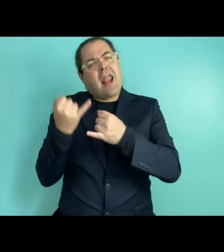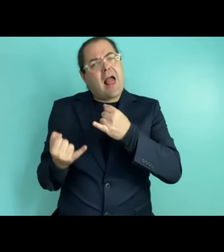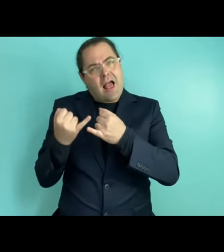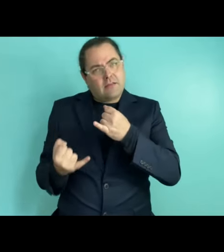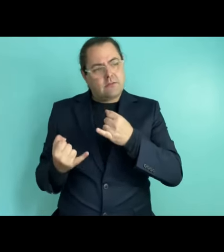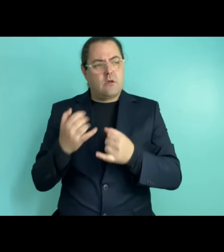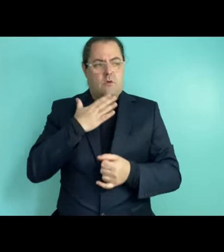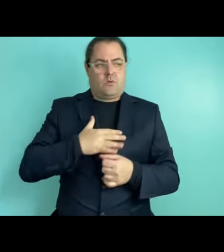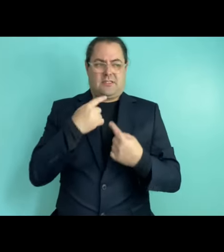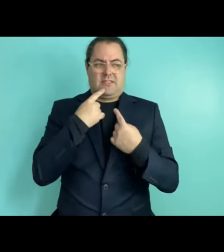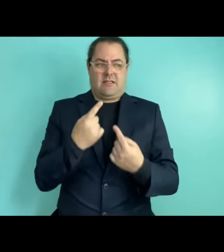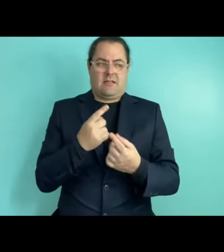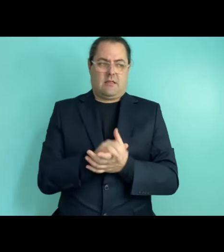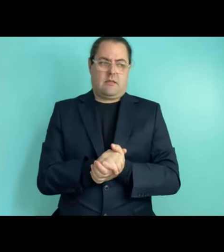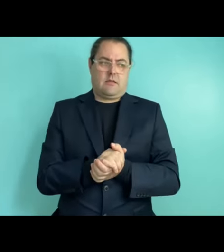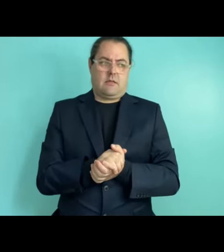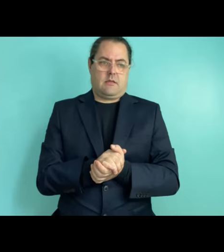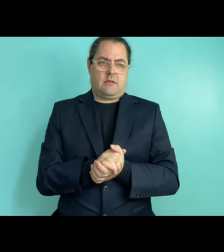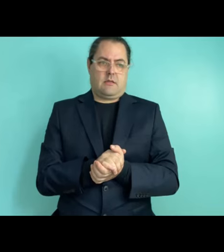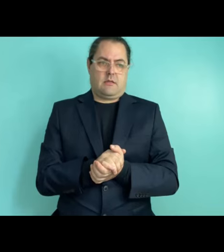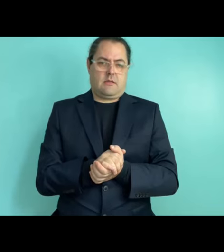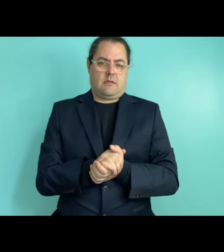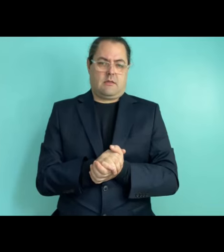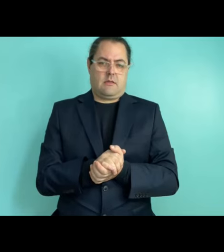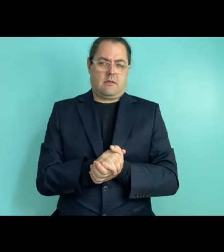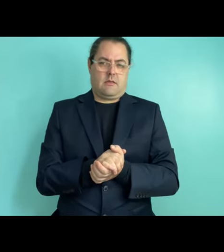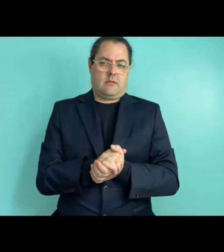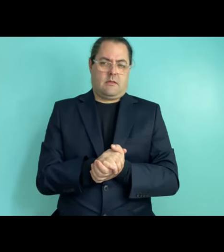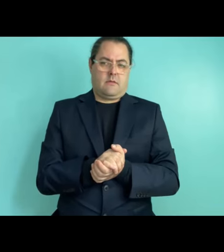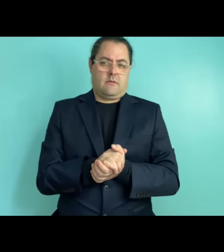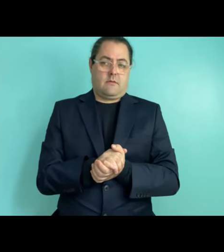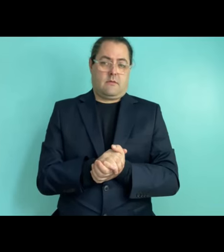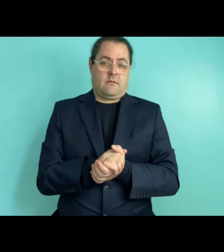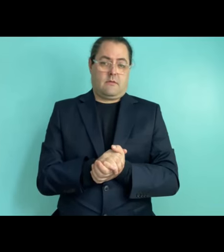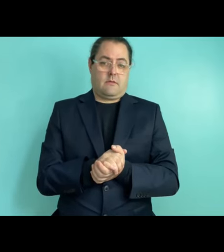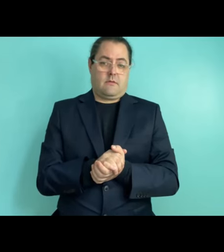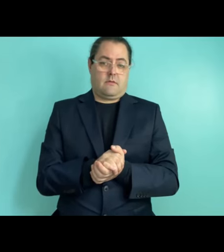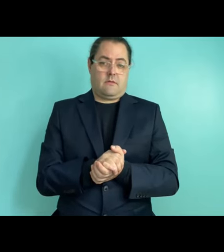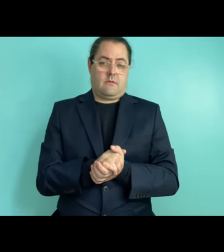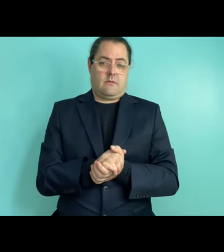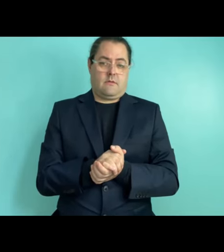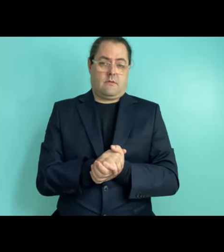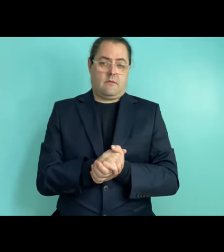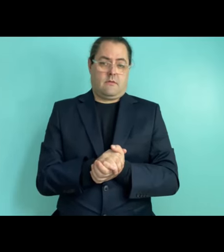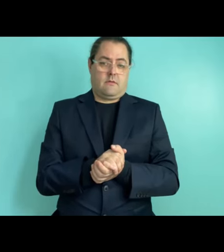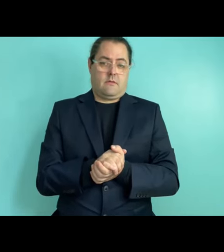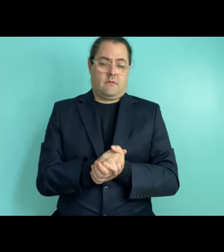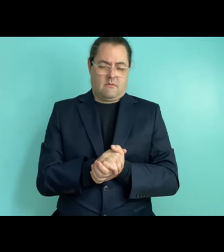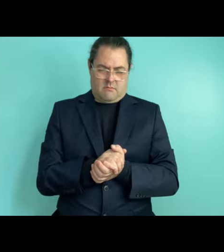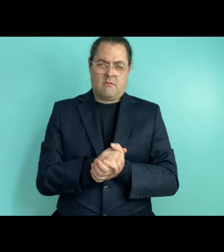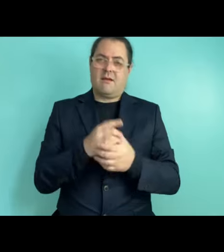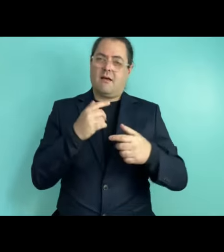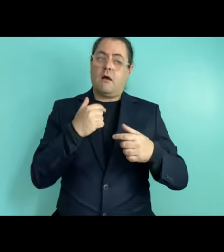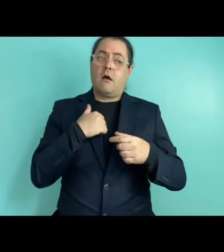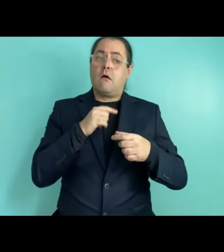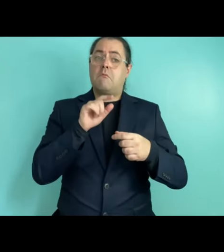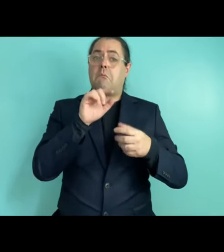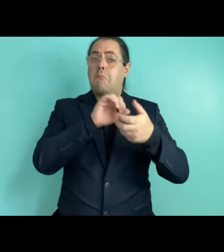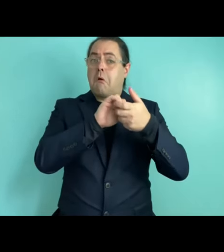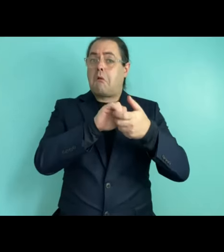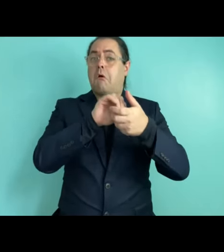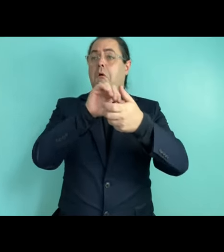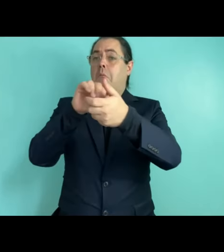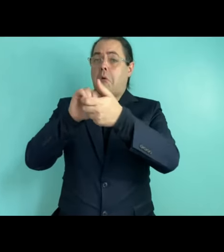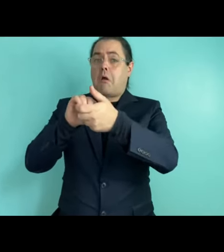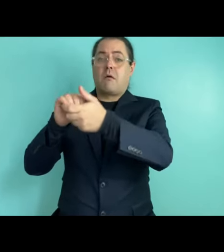that, that, that, that, that, through other partnership that we get paid for by tomatoes